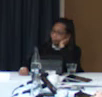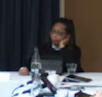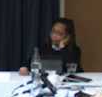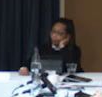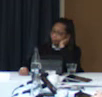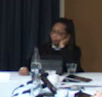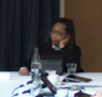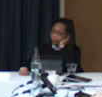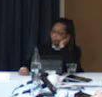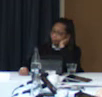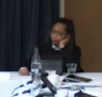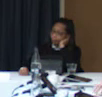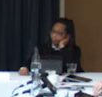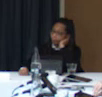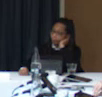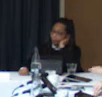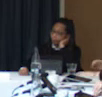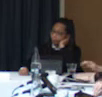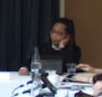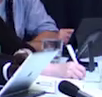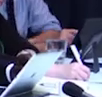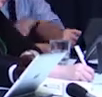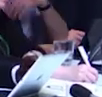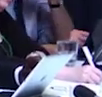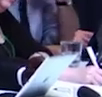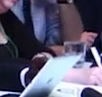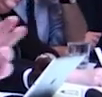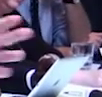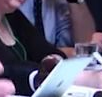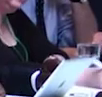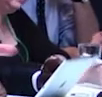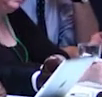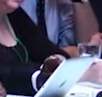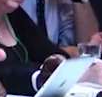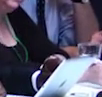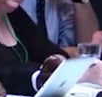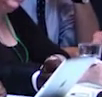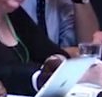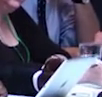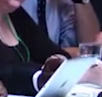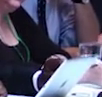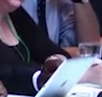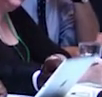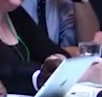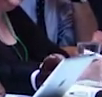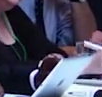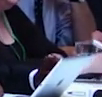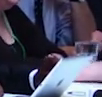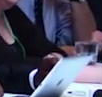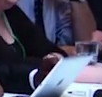an NHS citizen than a bunch of us sitting round a table having deep thoughts. And I think you and I need to do a bit of work on that.